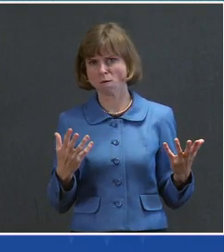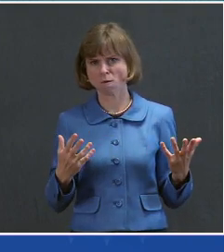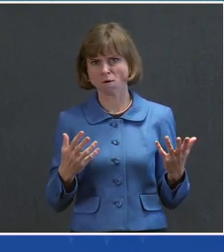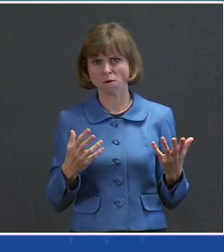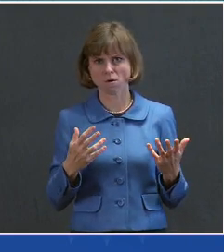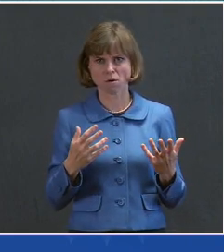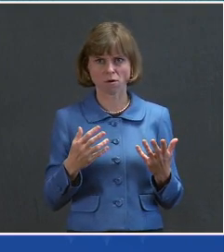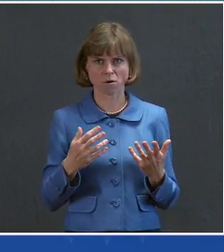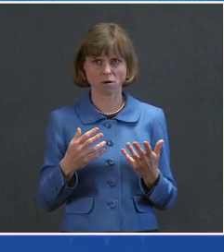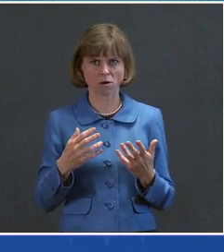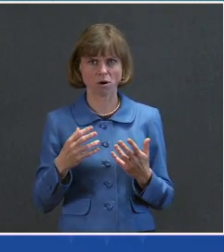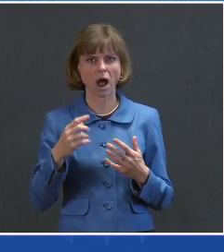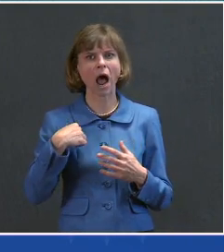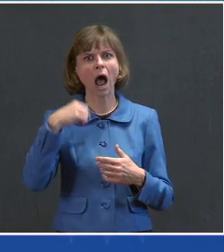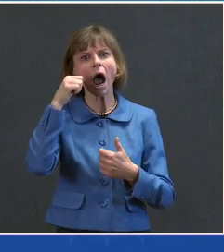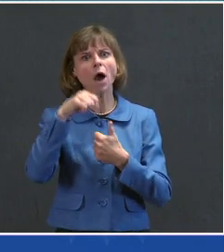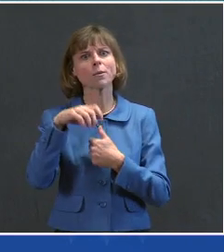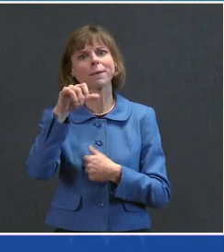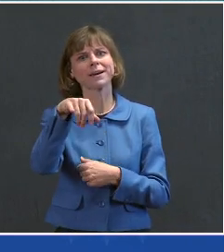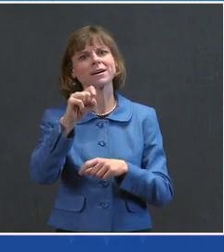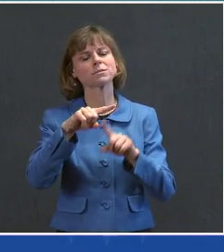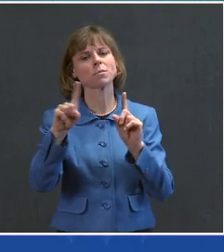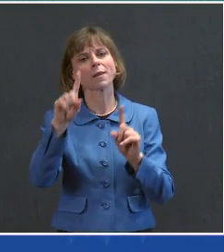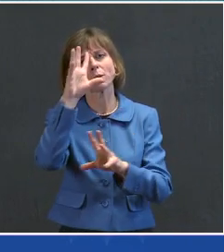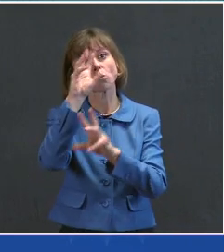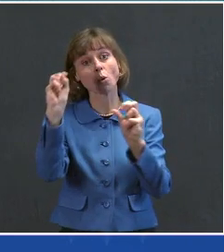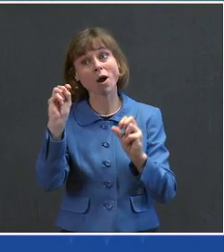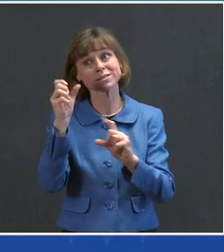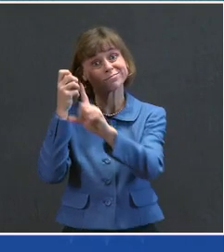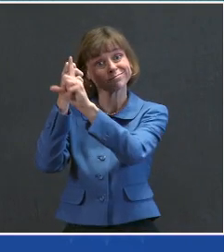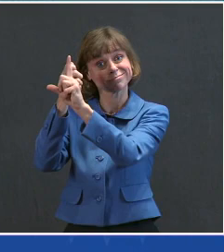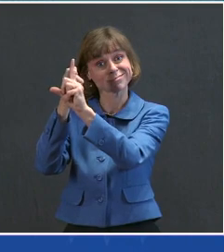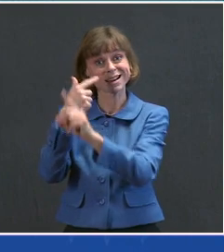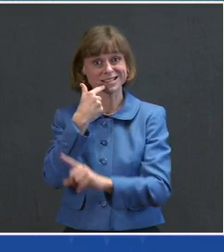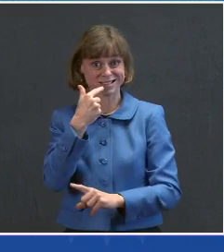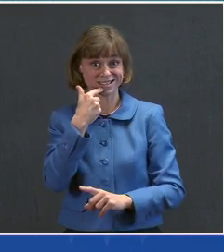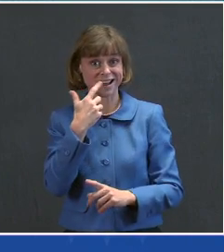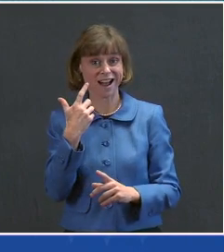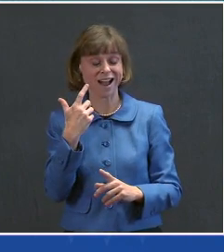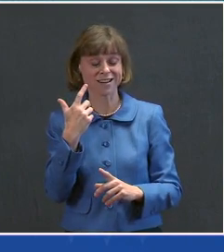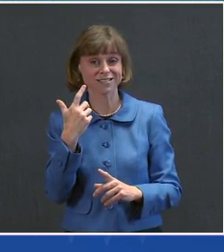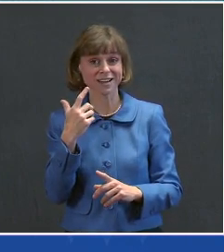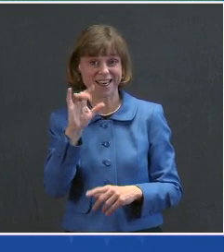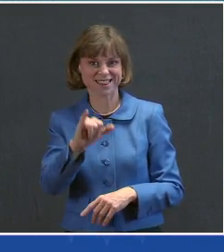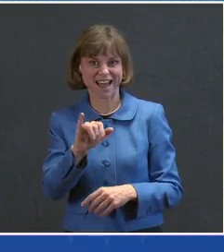Ms. Psaki: I do remember, but the President also called it domestic terrorism on January 6th. So, he agrees.